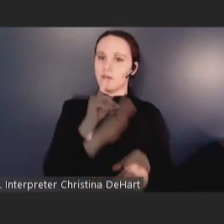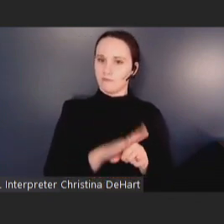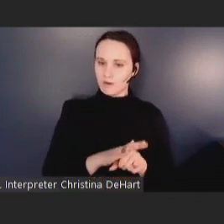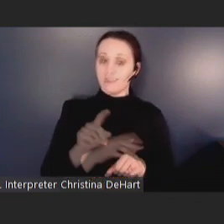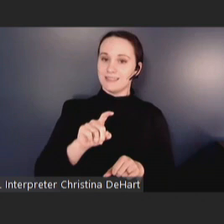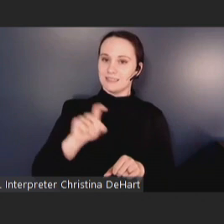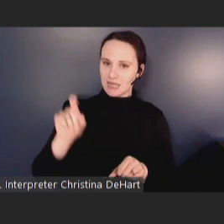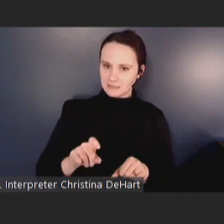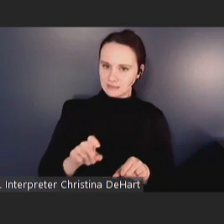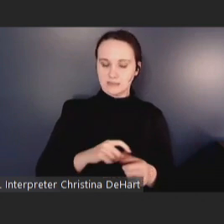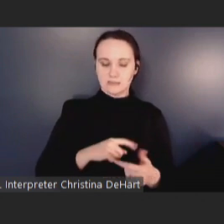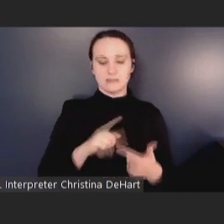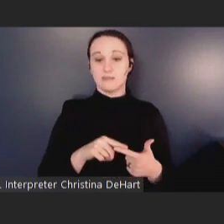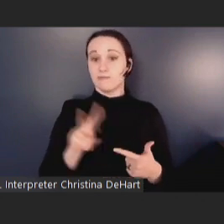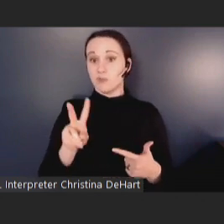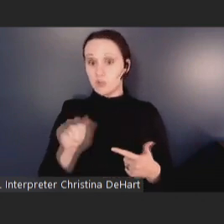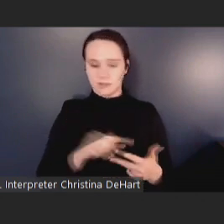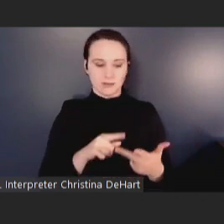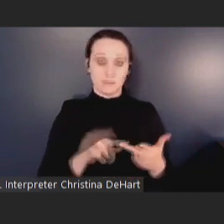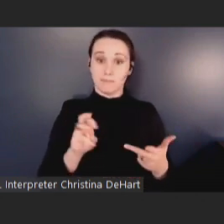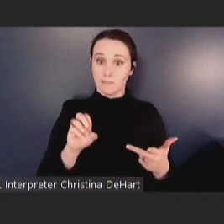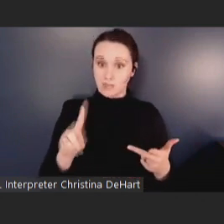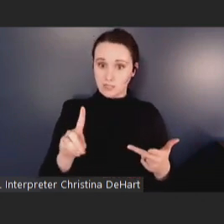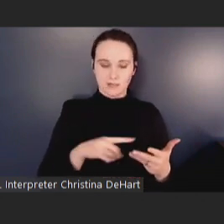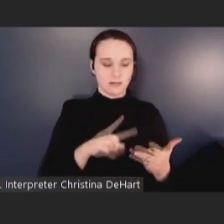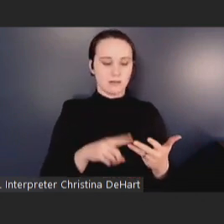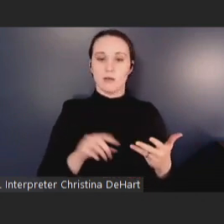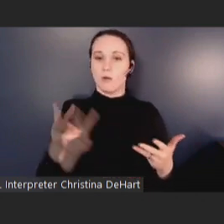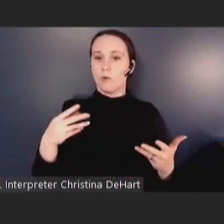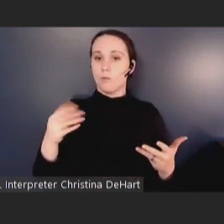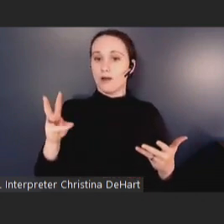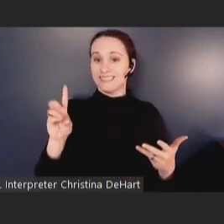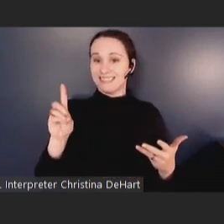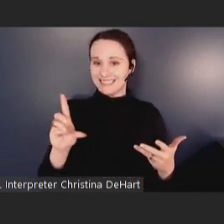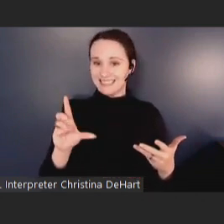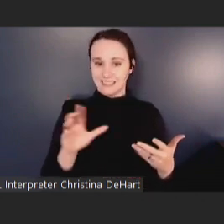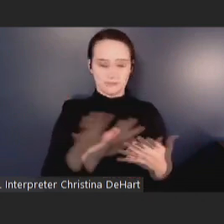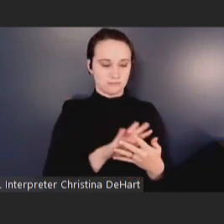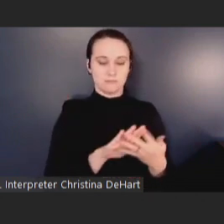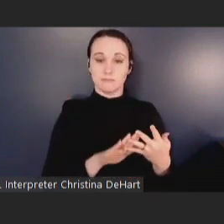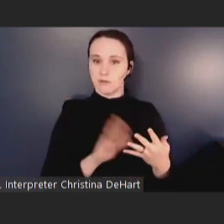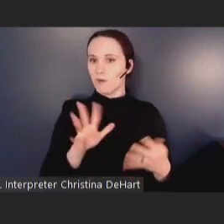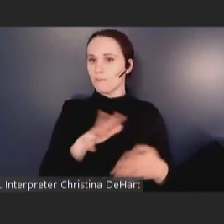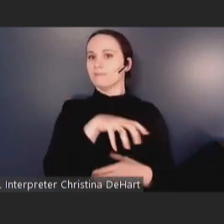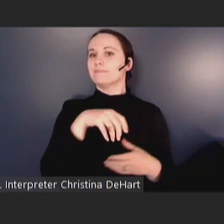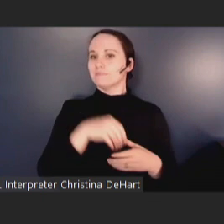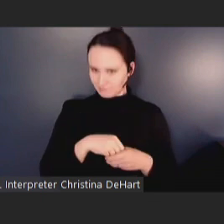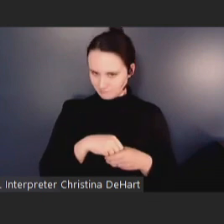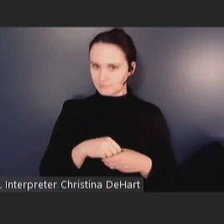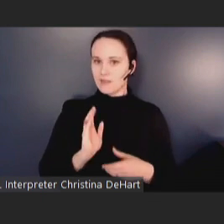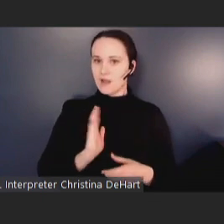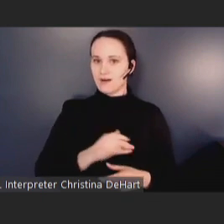and Washington, D.C. will be added to the IZ Gateway project, which will bring the total of